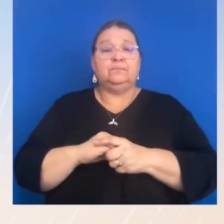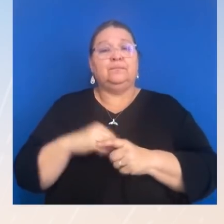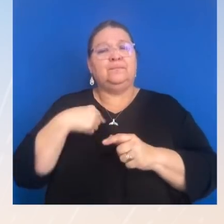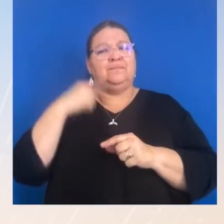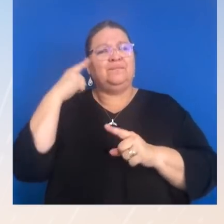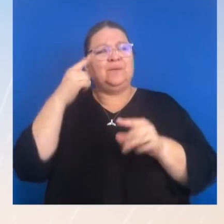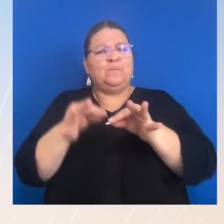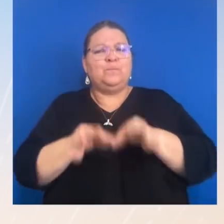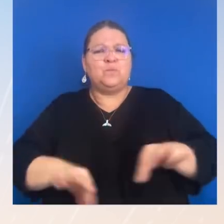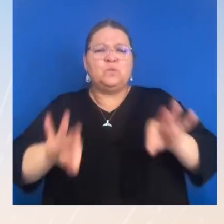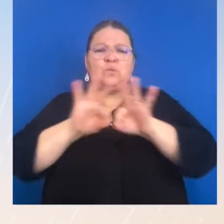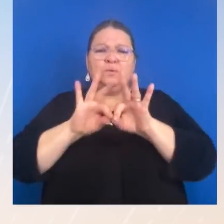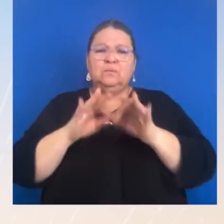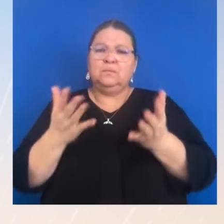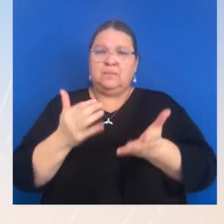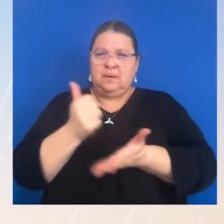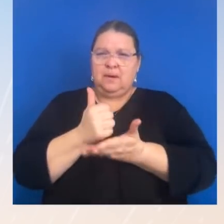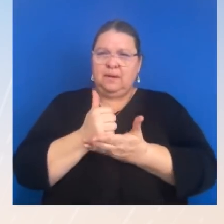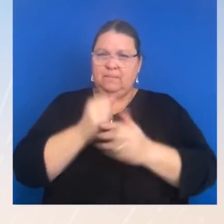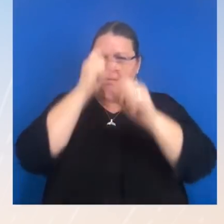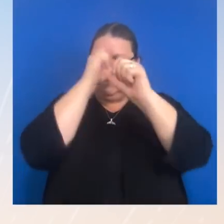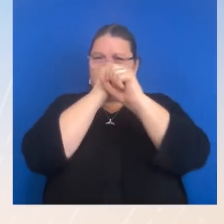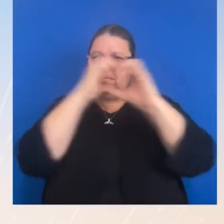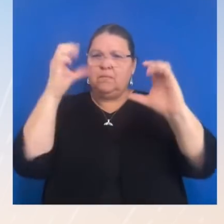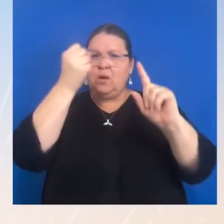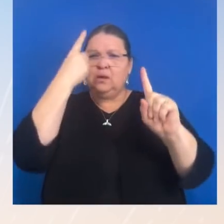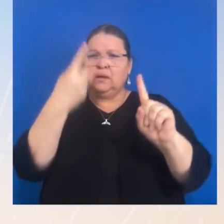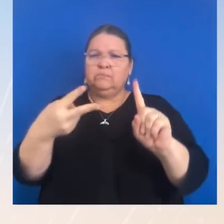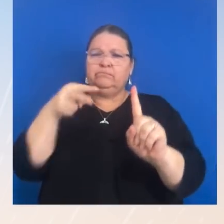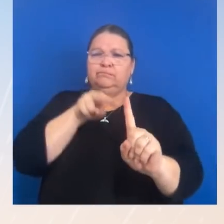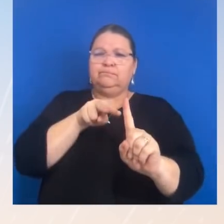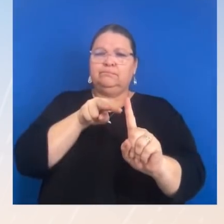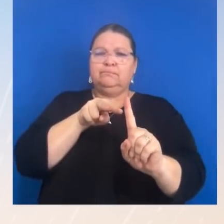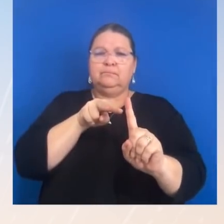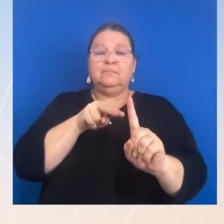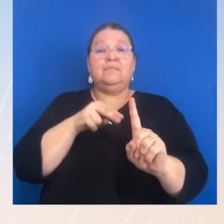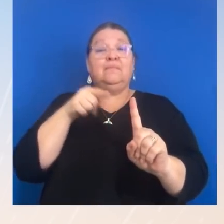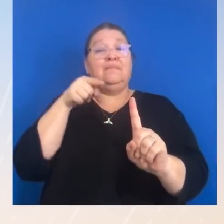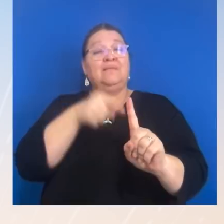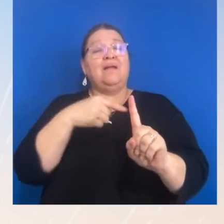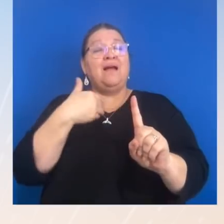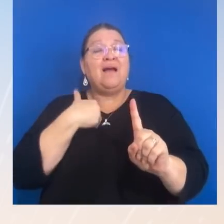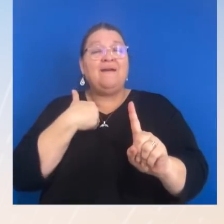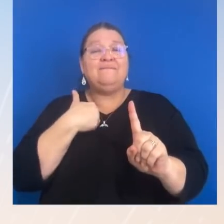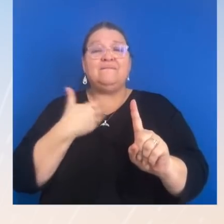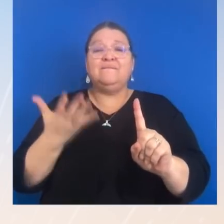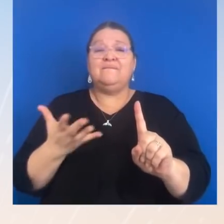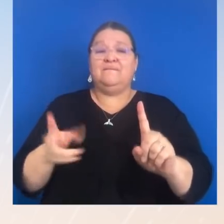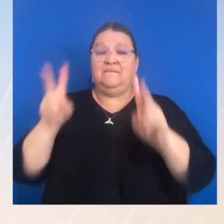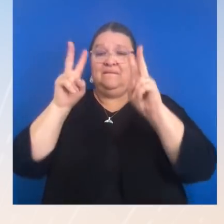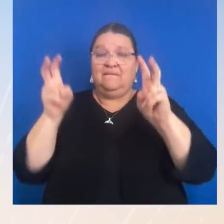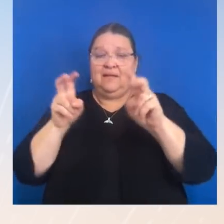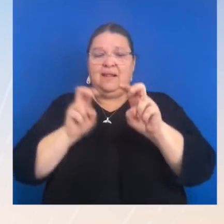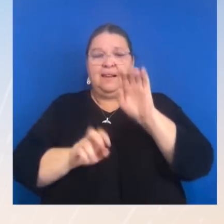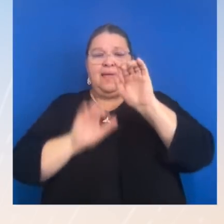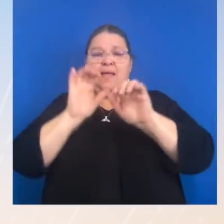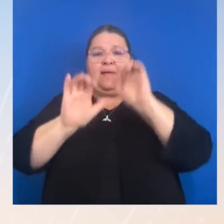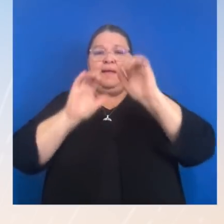which is that there's an escalation ladder, right? And there's a difference between an anti-tank weapon, a shoulder-fired missile, an aircraft,